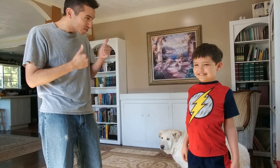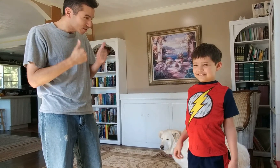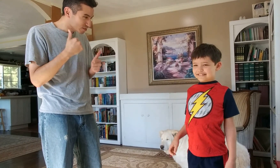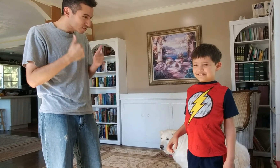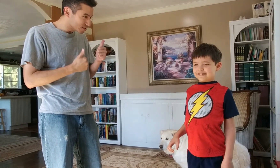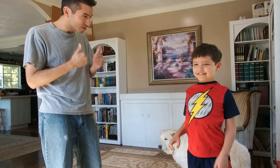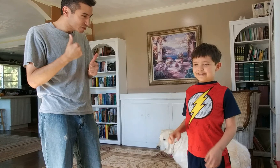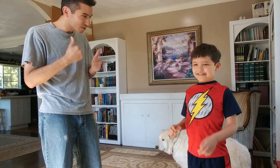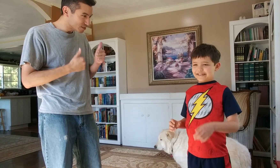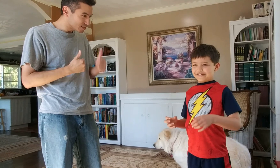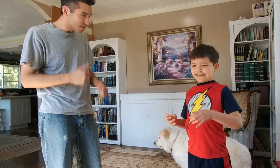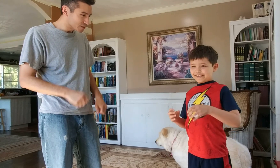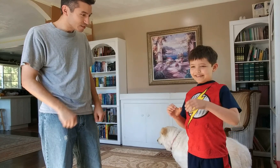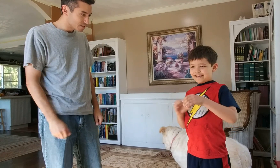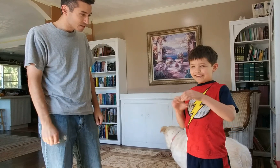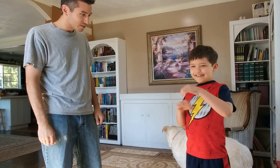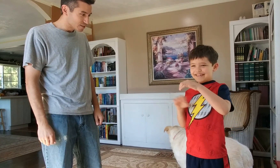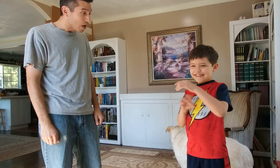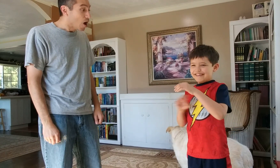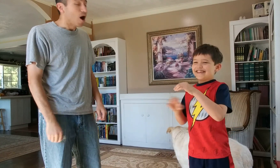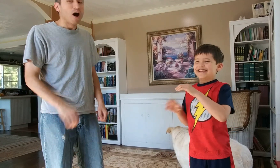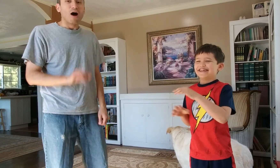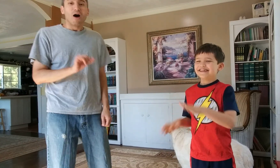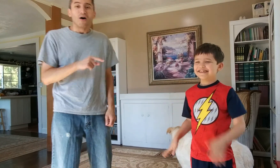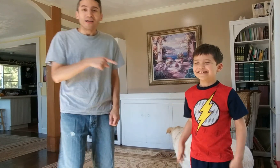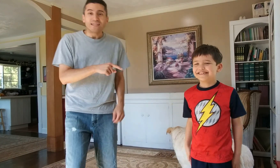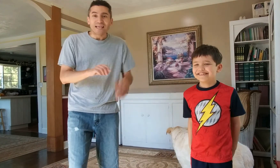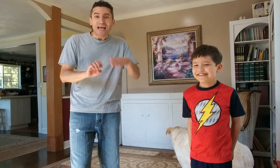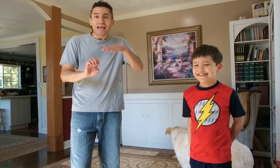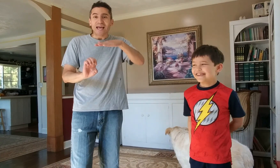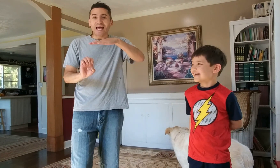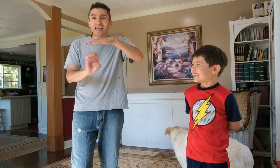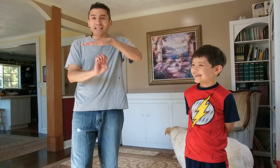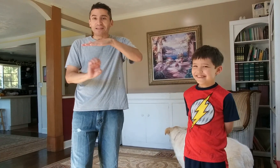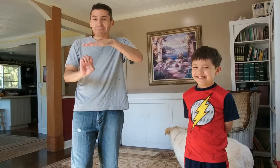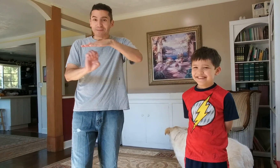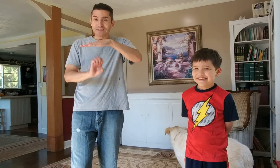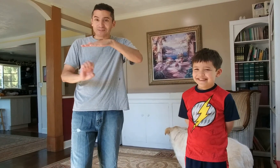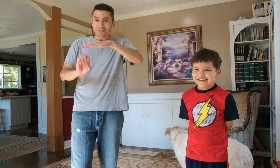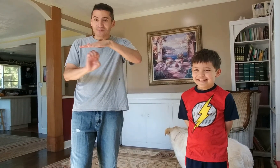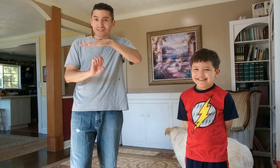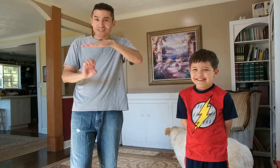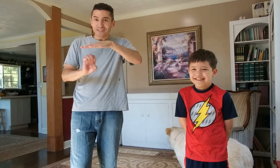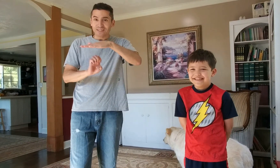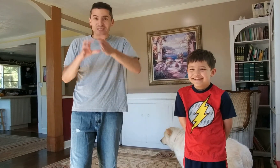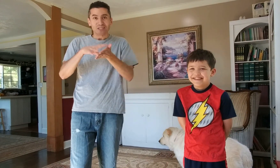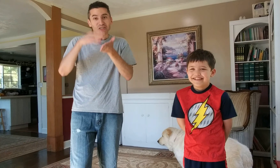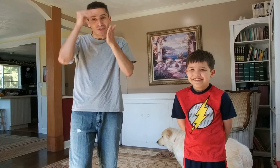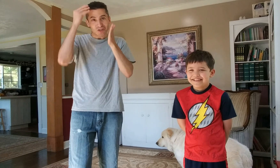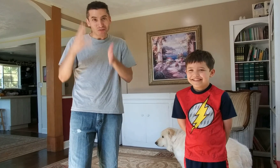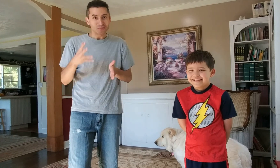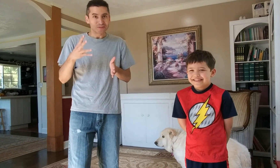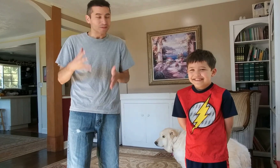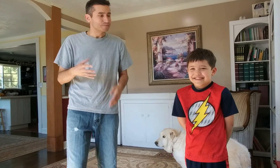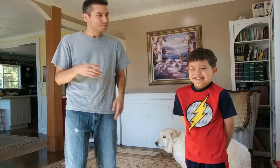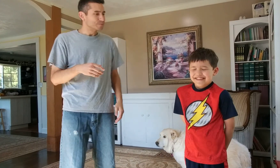ELEMENTARY OH, HE ELEMENTARY STUDENT